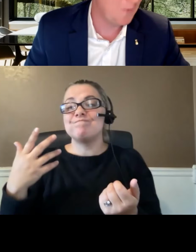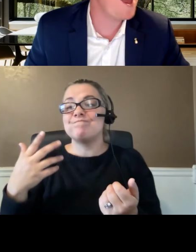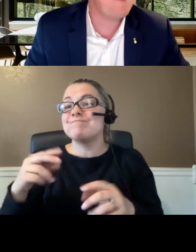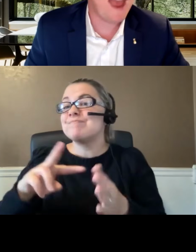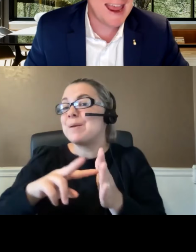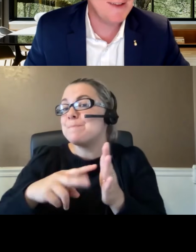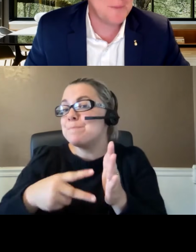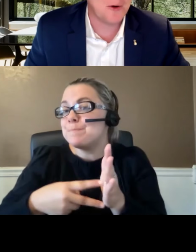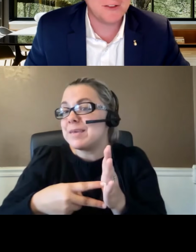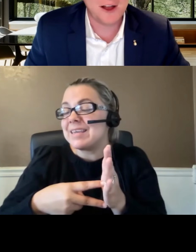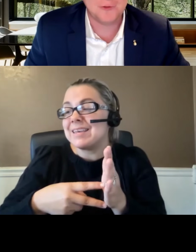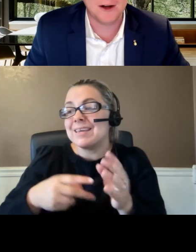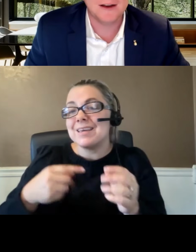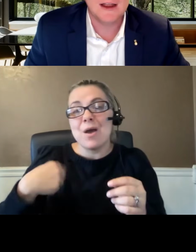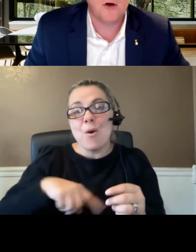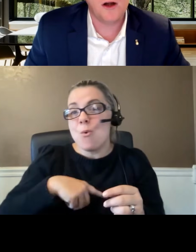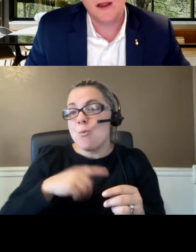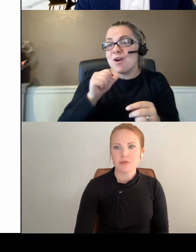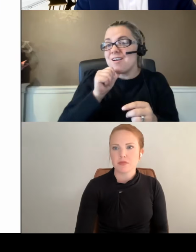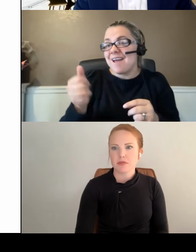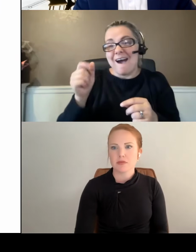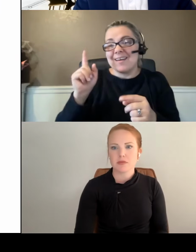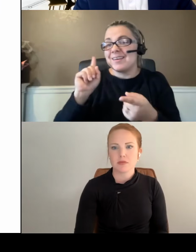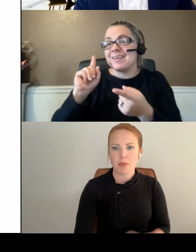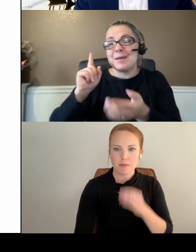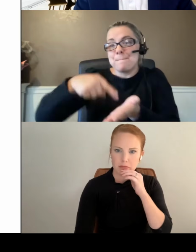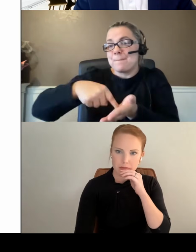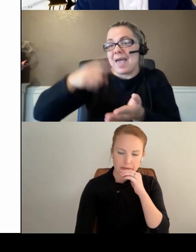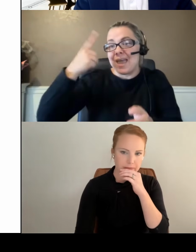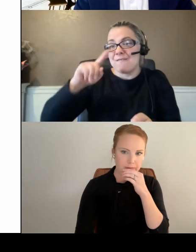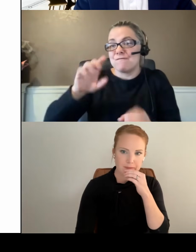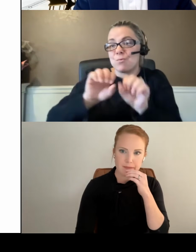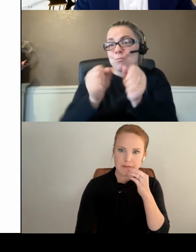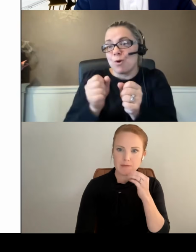We're not paying for broken software. Or yes we'd still like to go through with this, but we're